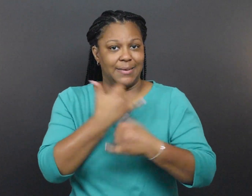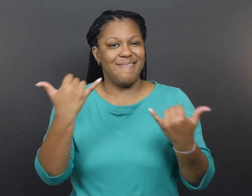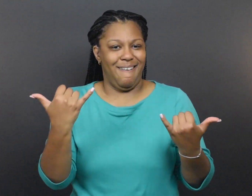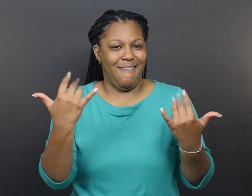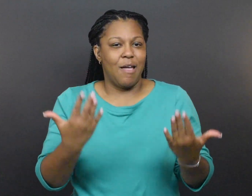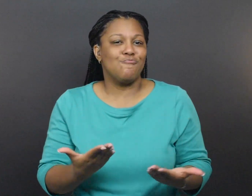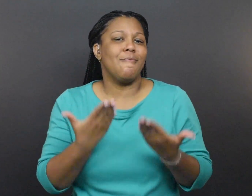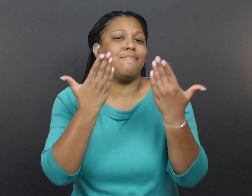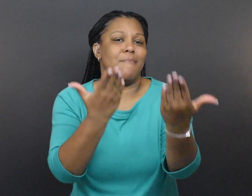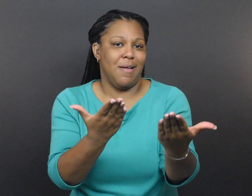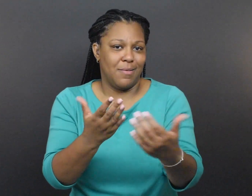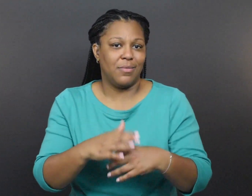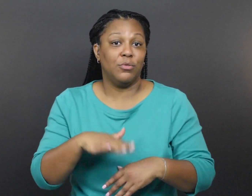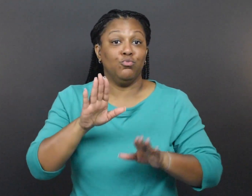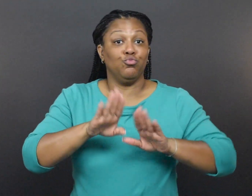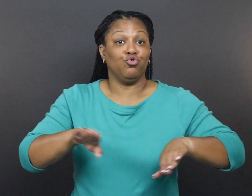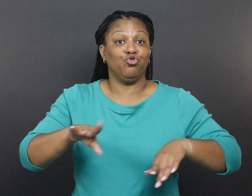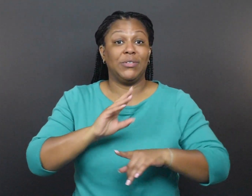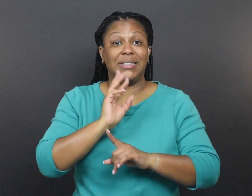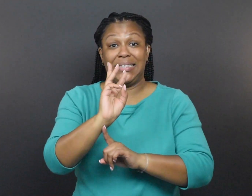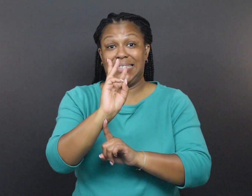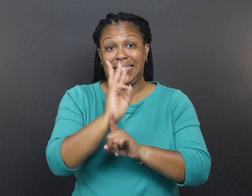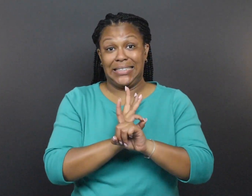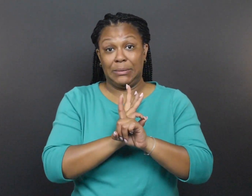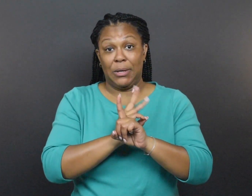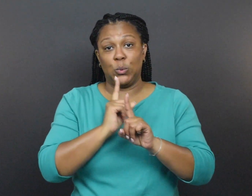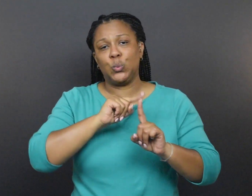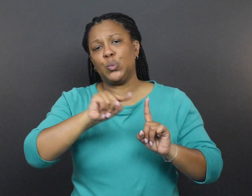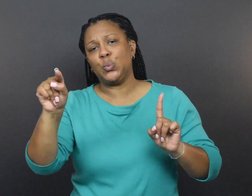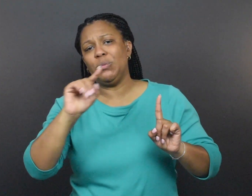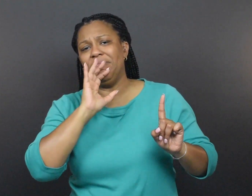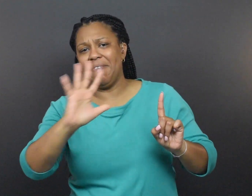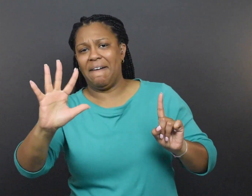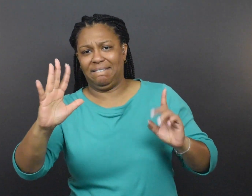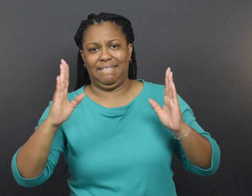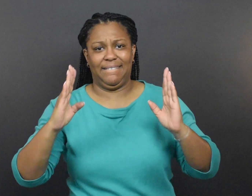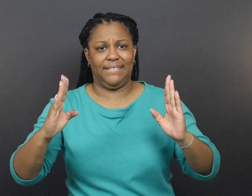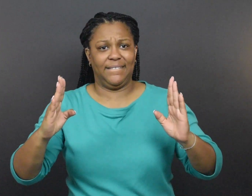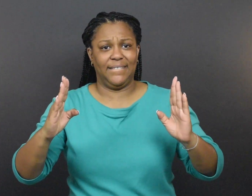Vaccines now recommended for children 6 months to 5 years old